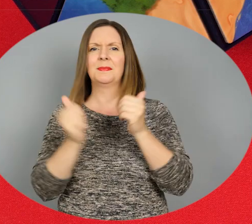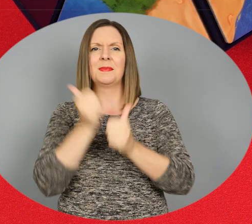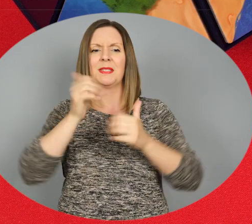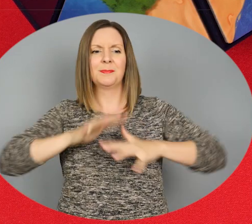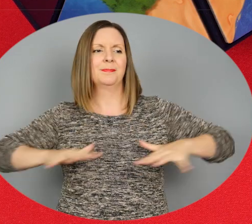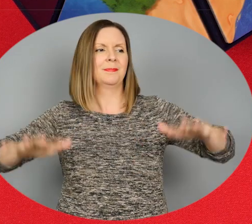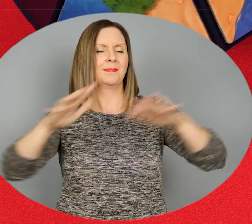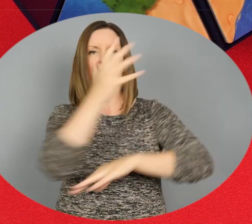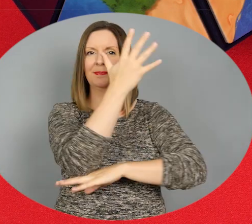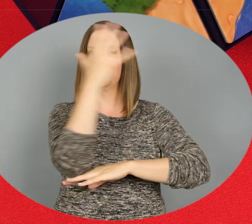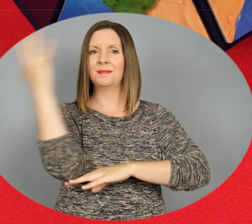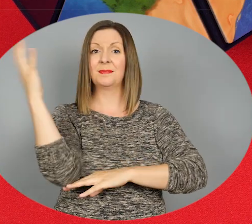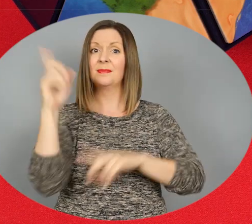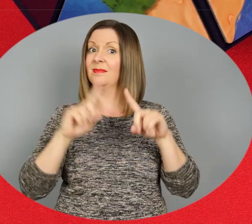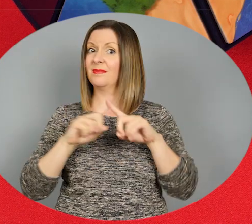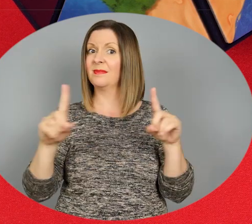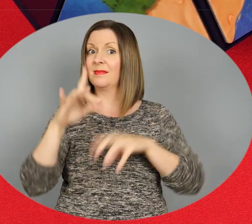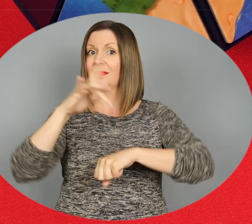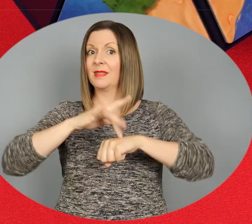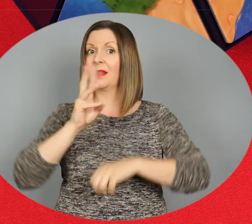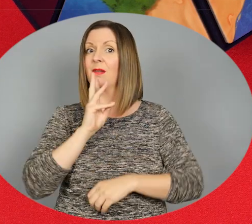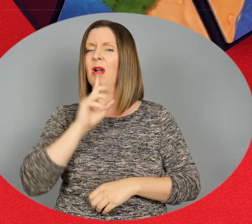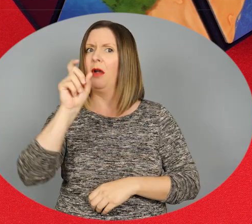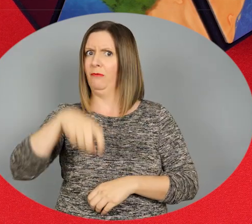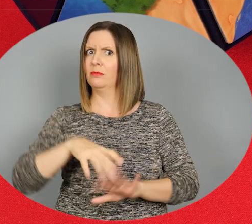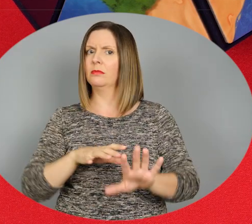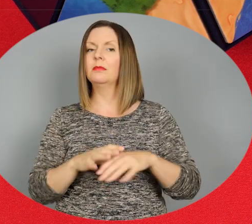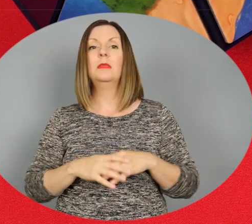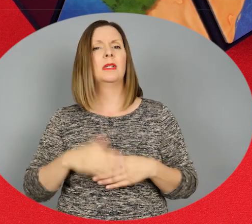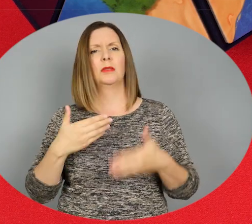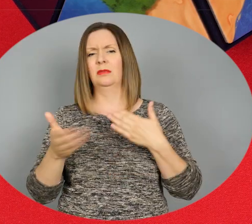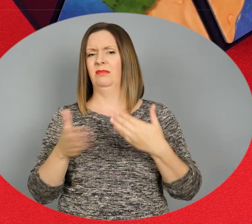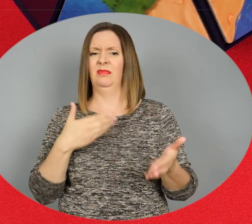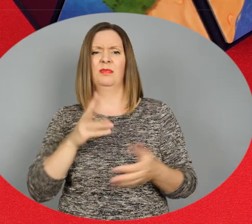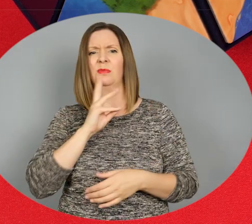of forest that also touches at least one area of water. Now it doesn’t matter how much